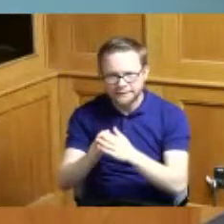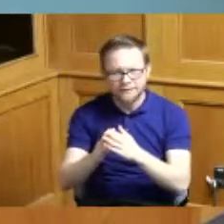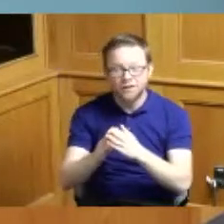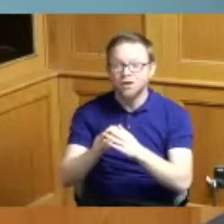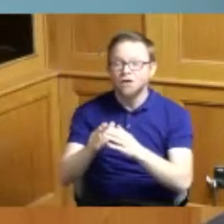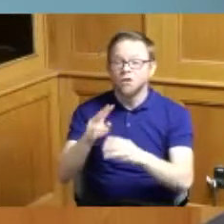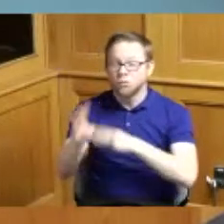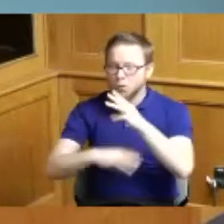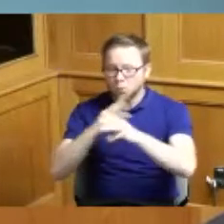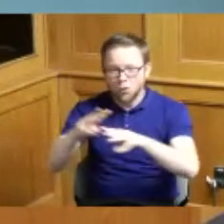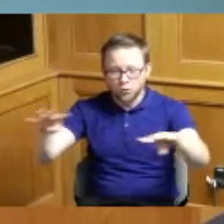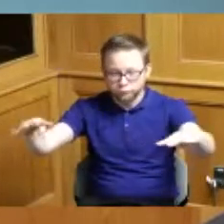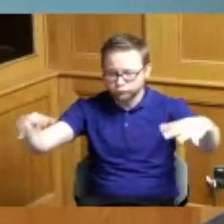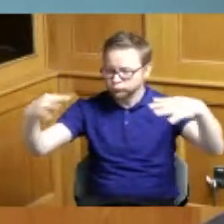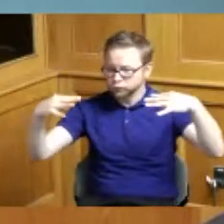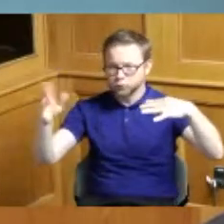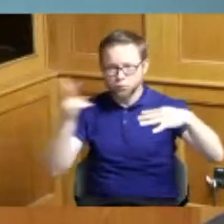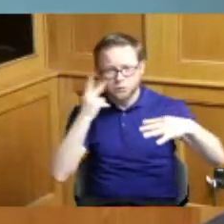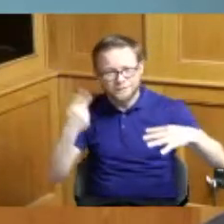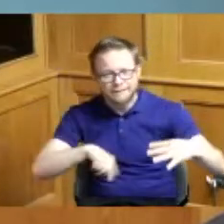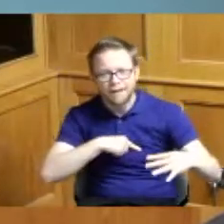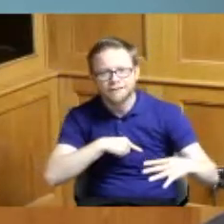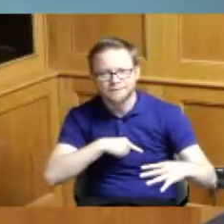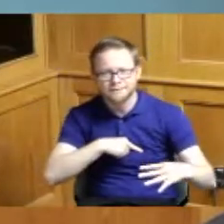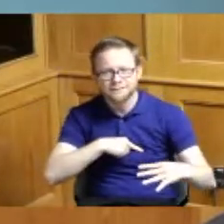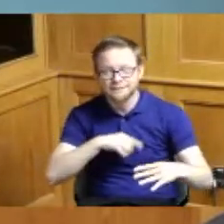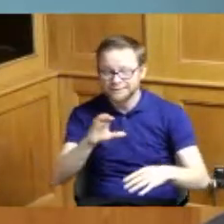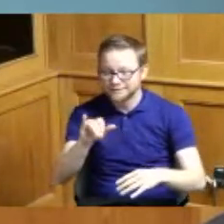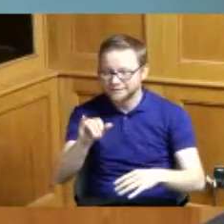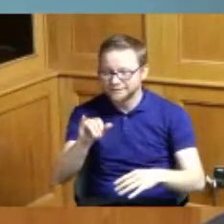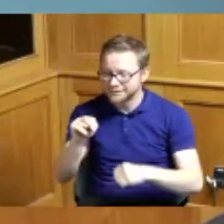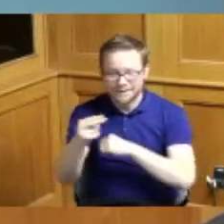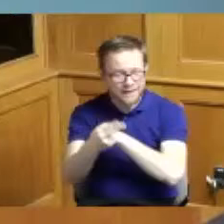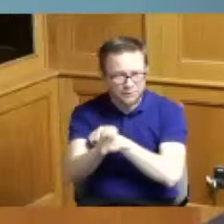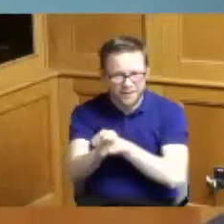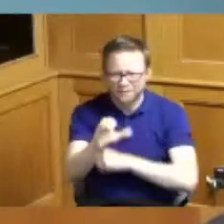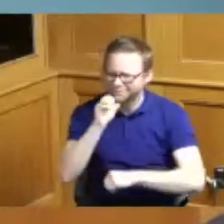people that Cincinnati and Hamilton County is not like it used to be I mean just go down to